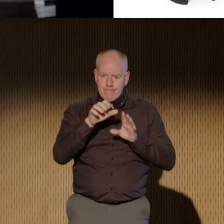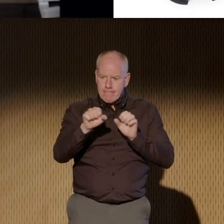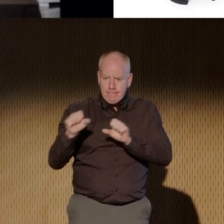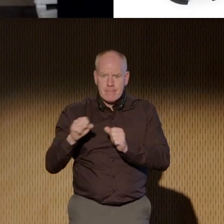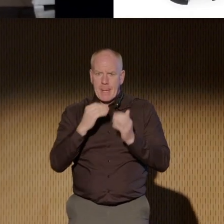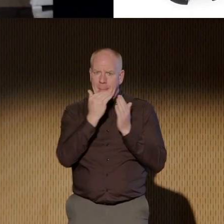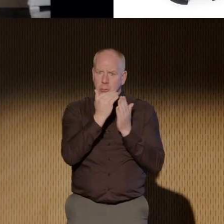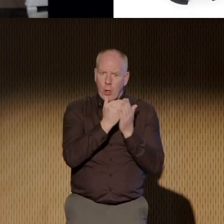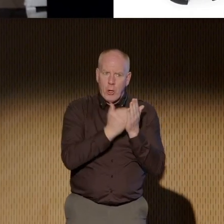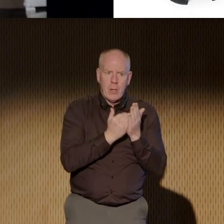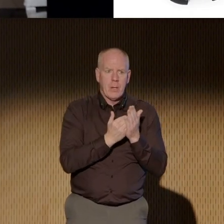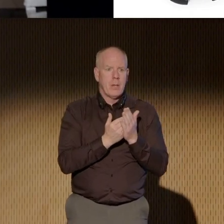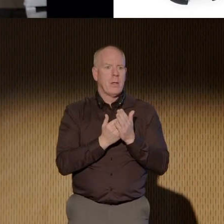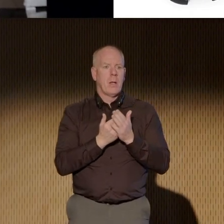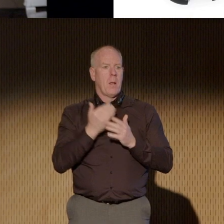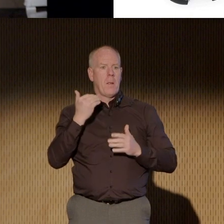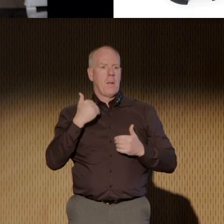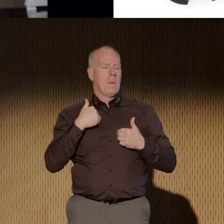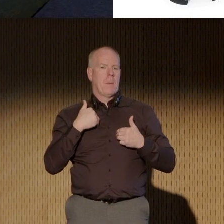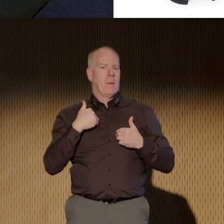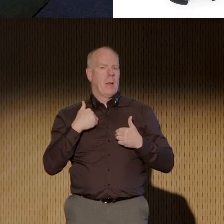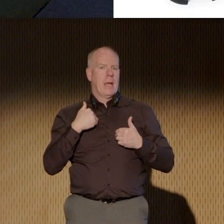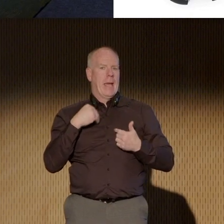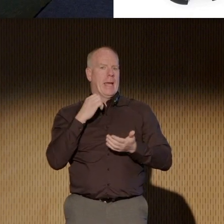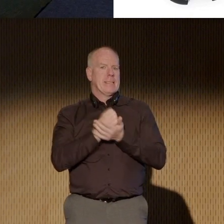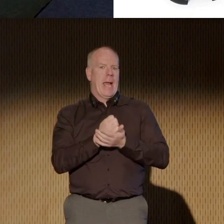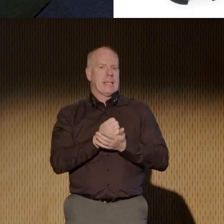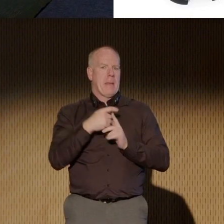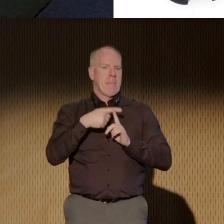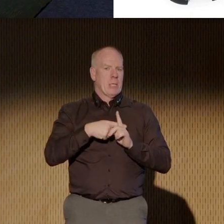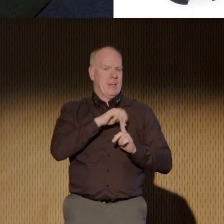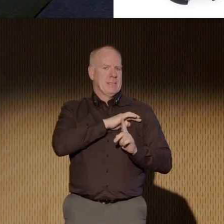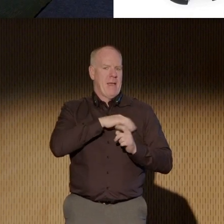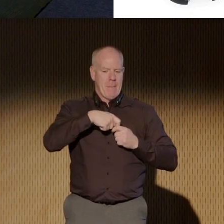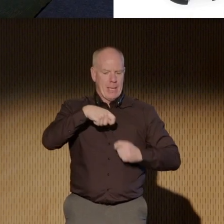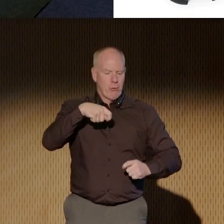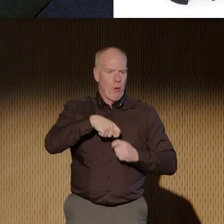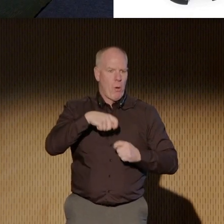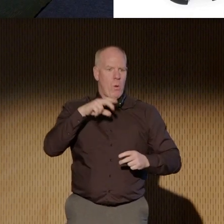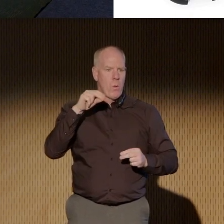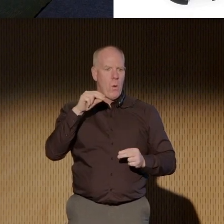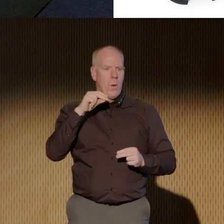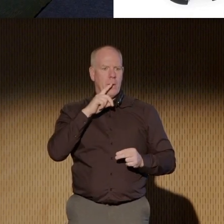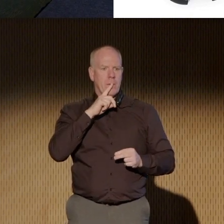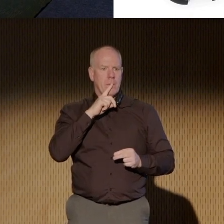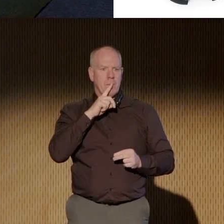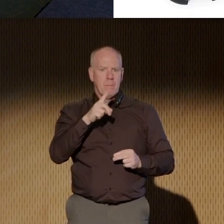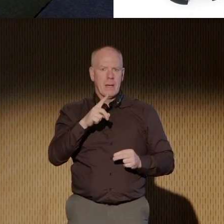(Speaker): No, I'm not exactly measuring them myself. It's more kind of second-party kind